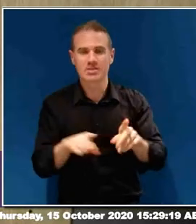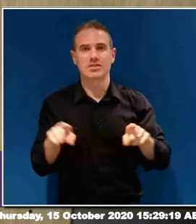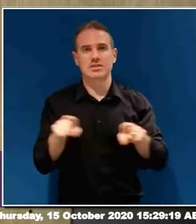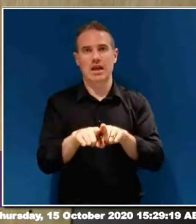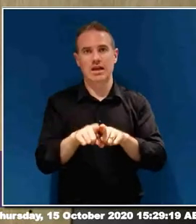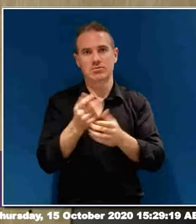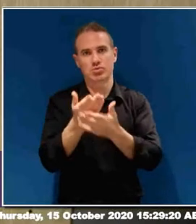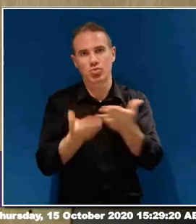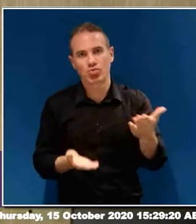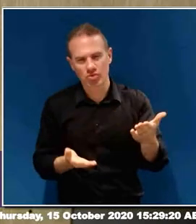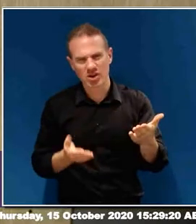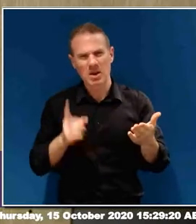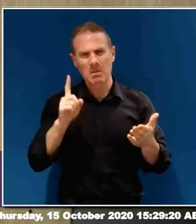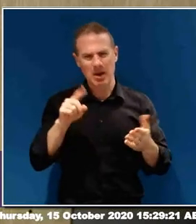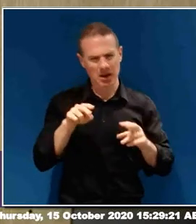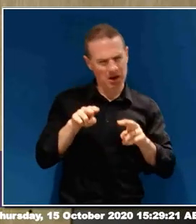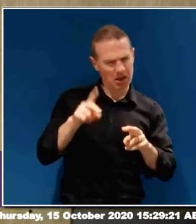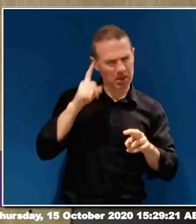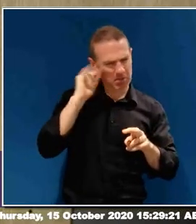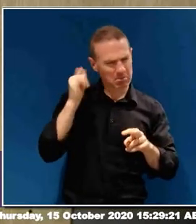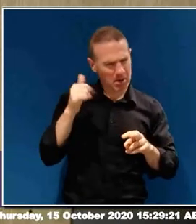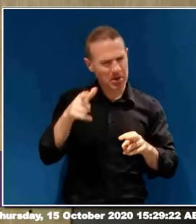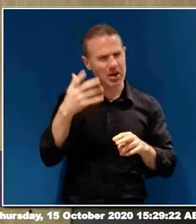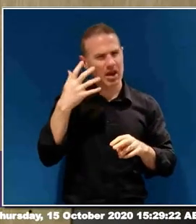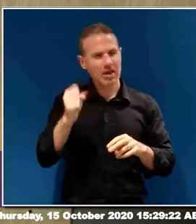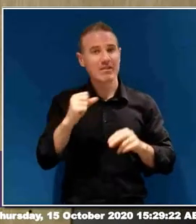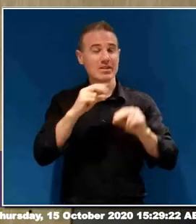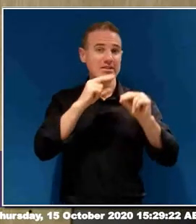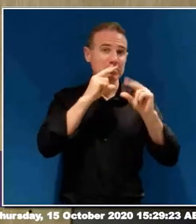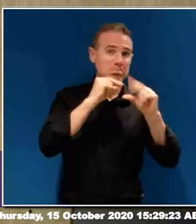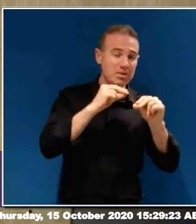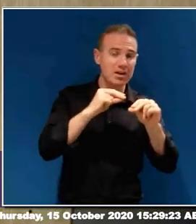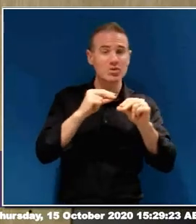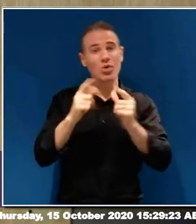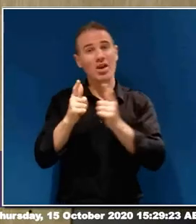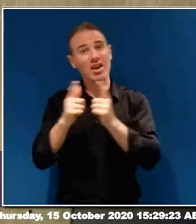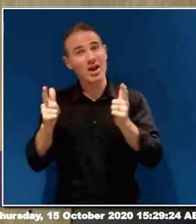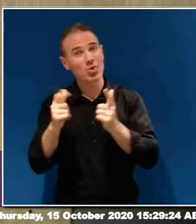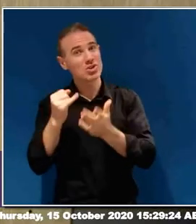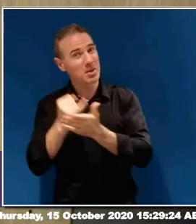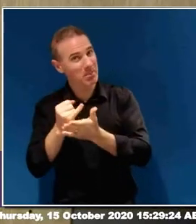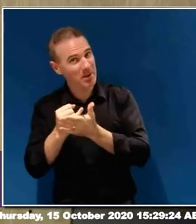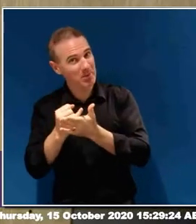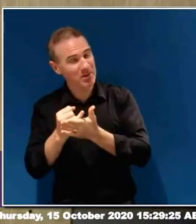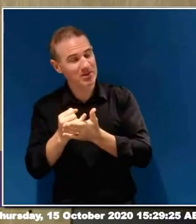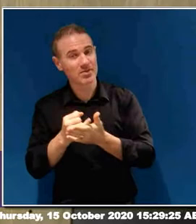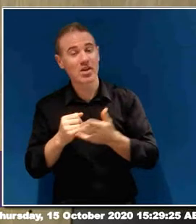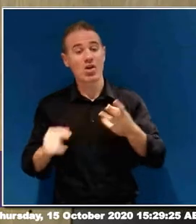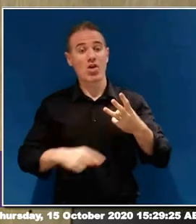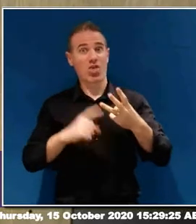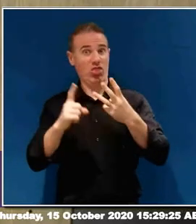In the third year, so this is in Grade speech/language impairment, but